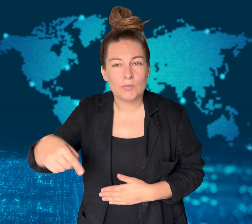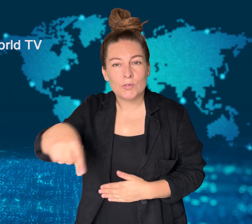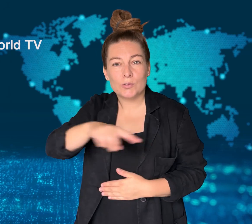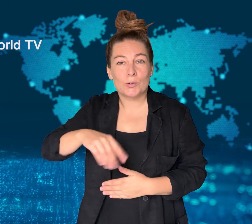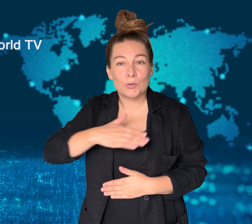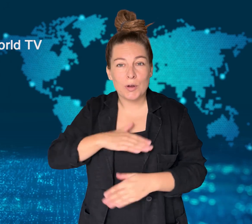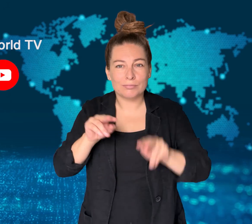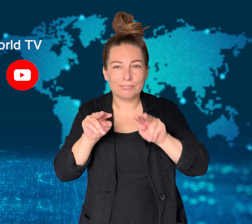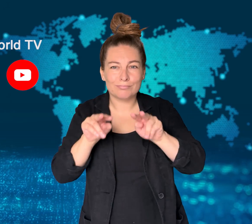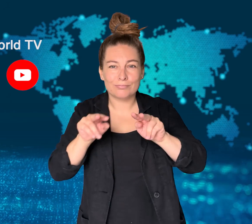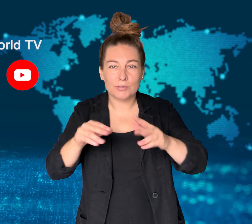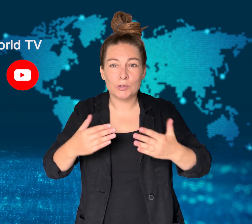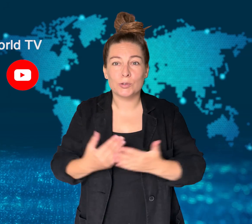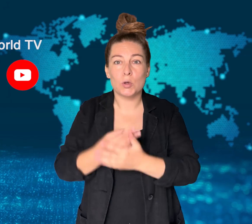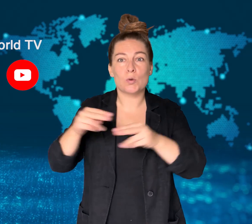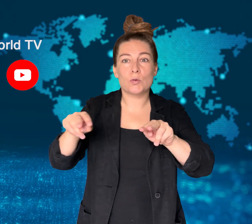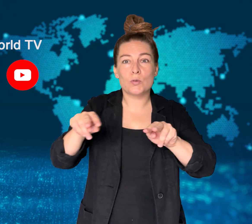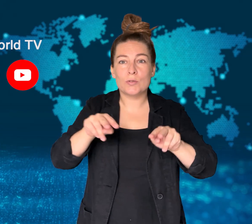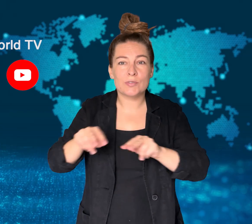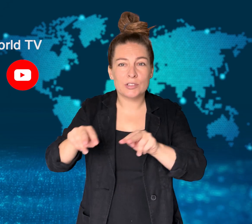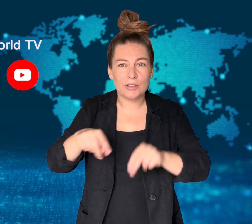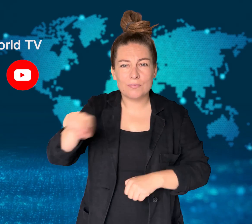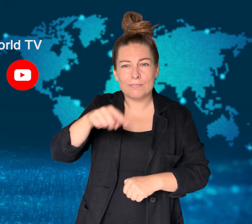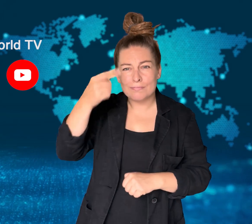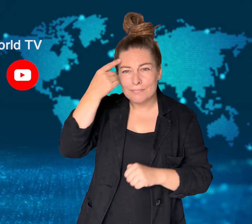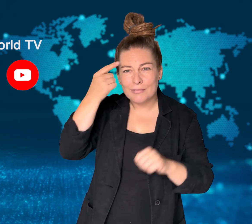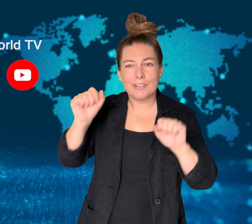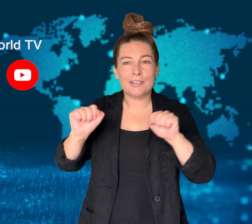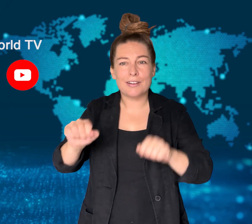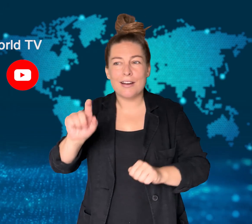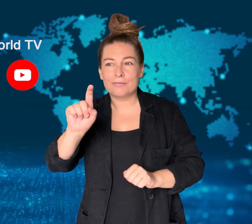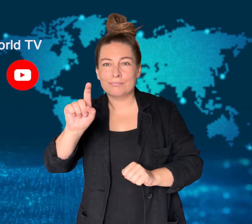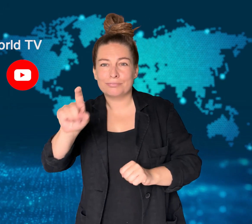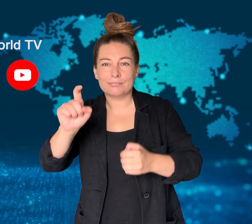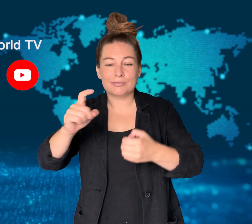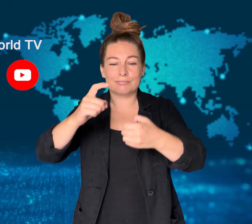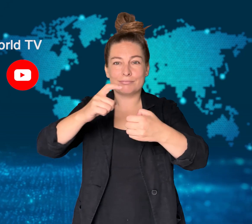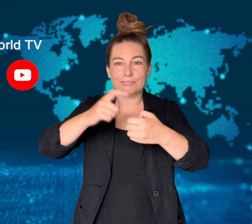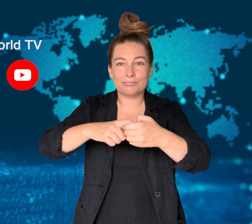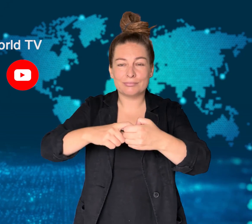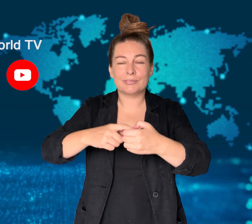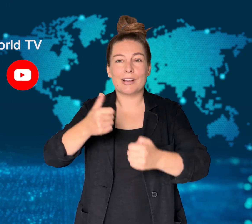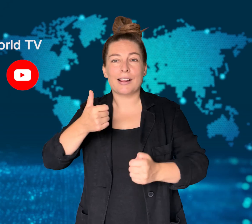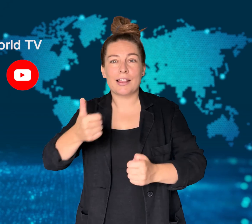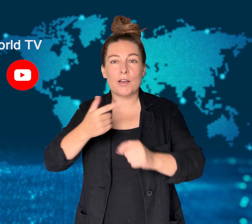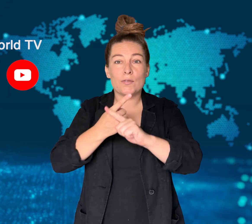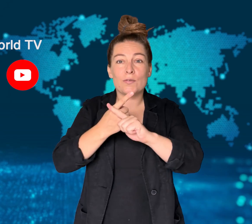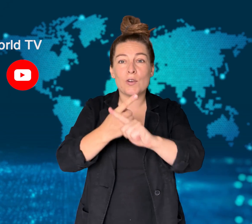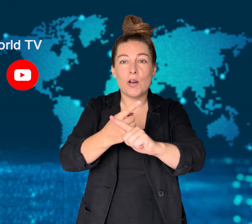Don't forget to subscribe, like, and follow H3 World TV to